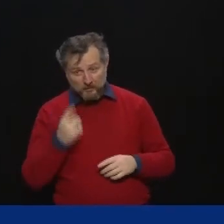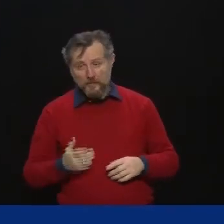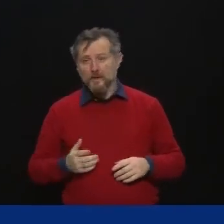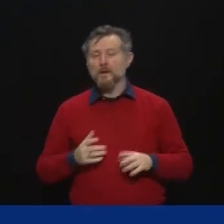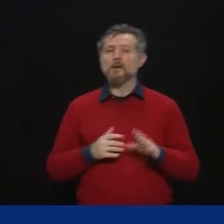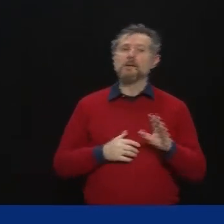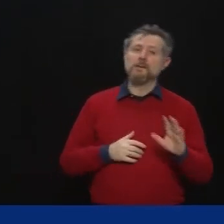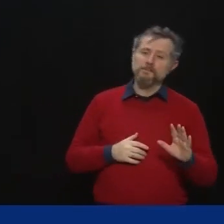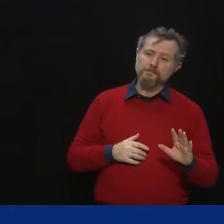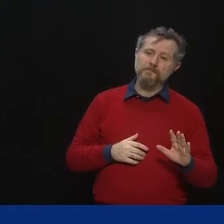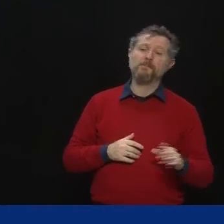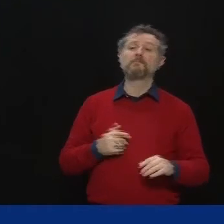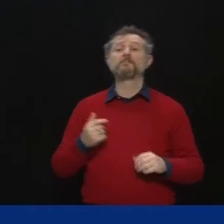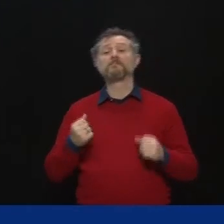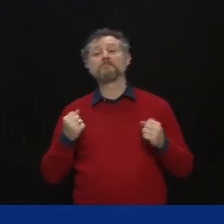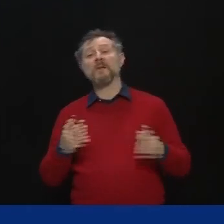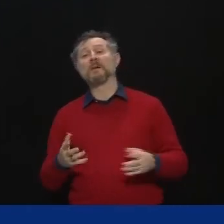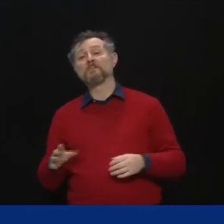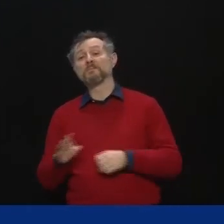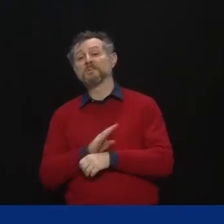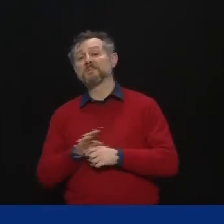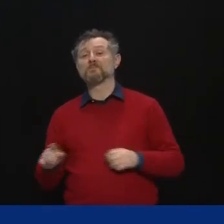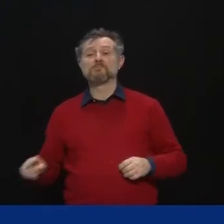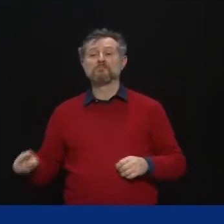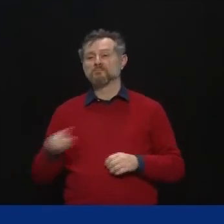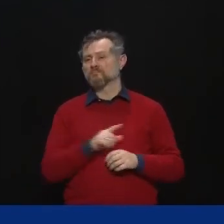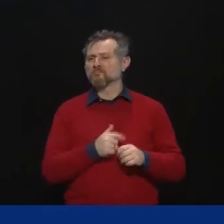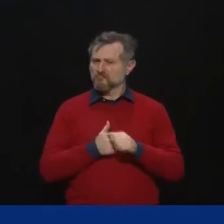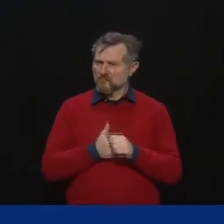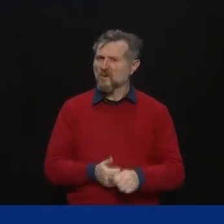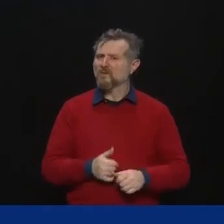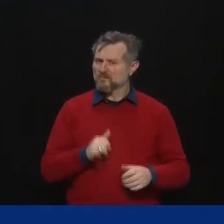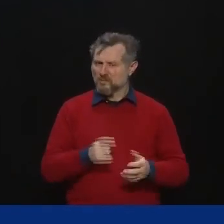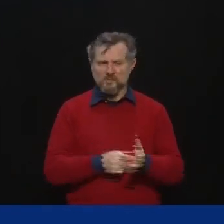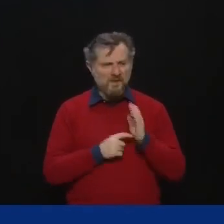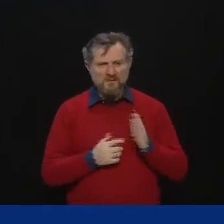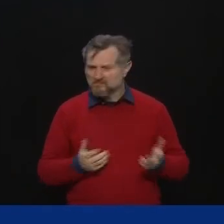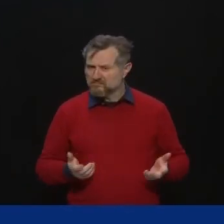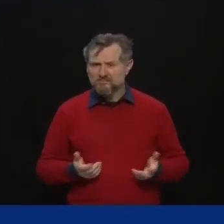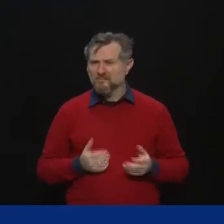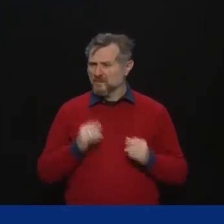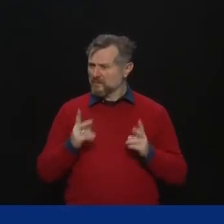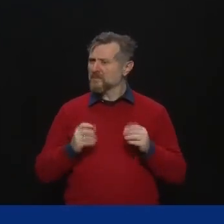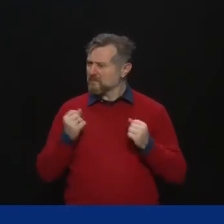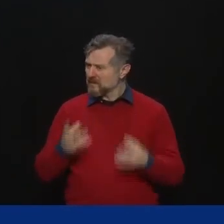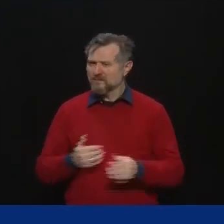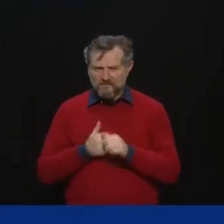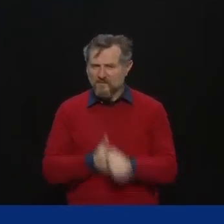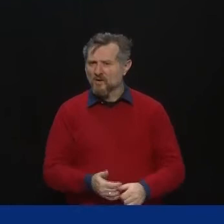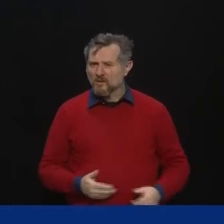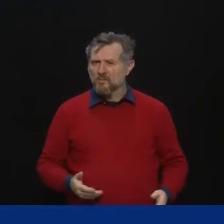LENDING RESOURCES. WHY WON'T YOU TARGET THE COUNTY -- ESPECIALLY THE SPOT CHECKS? I THINK WHAT WE'RE IGNORING